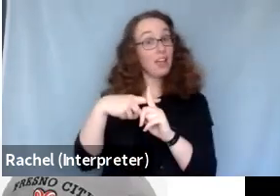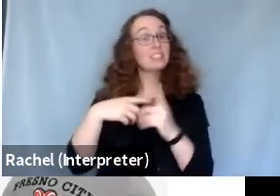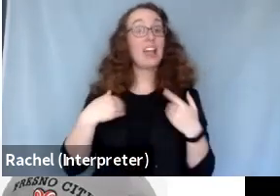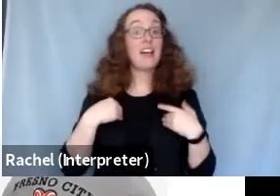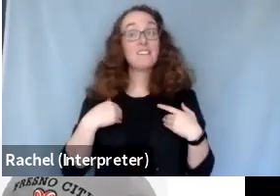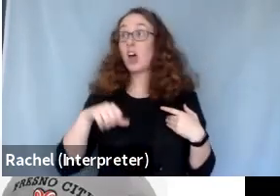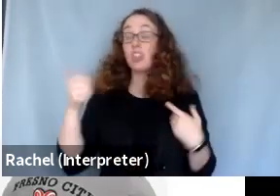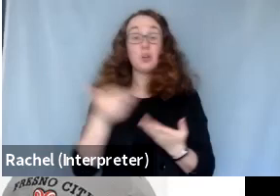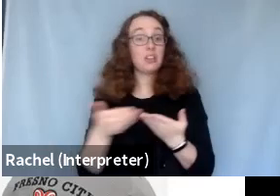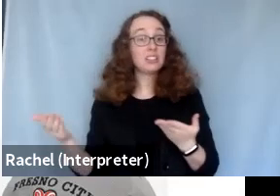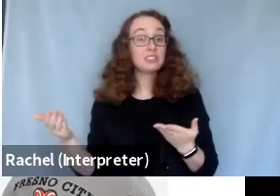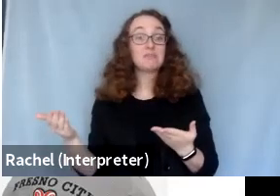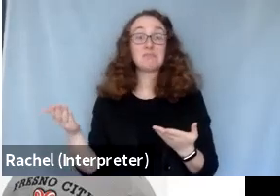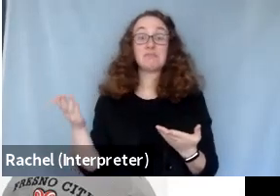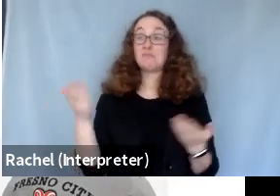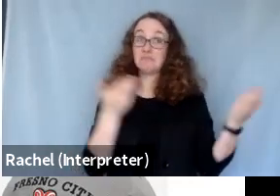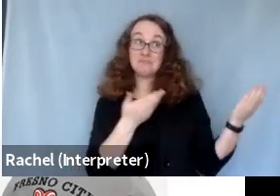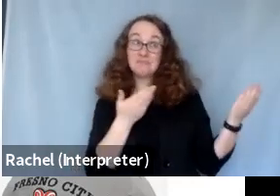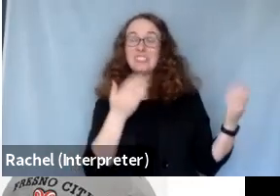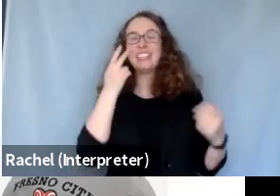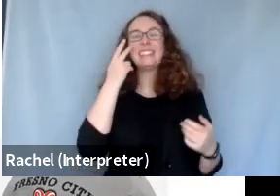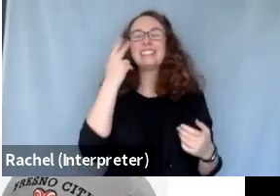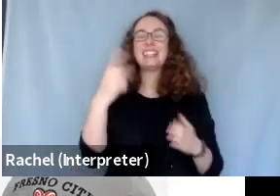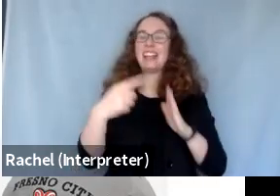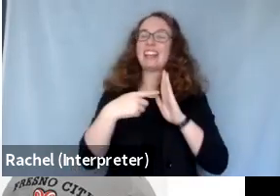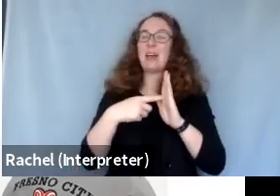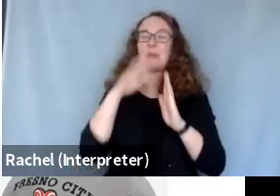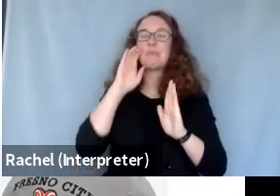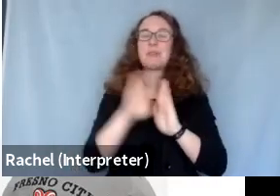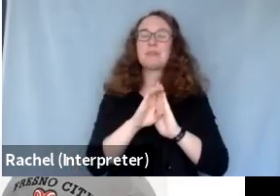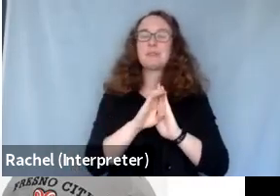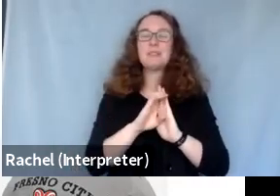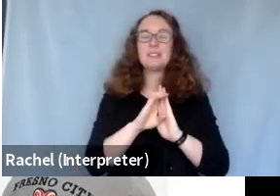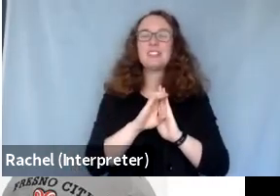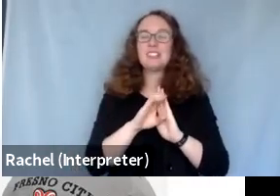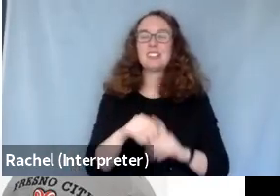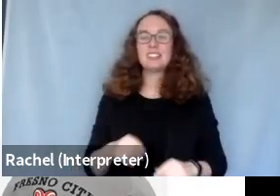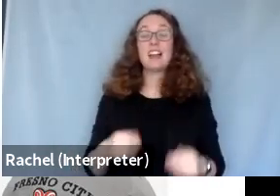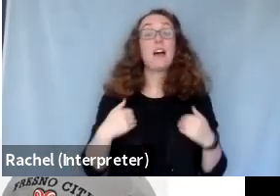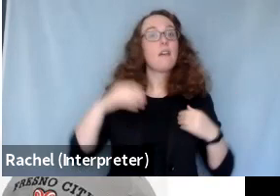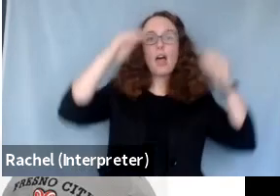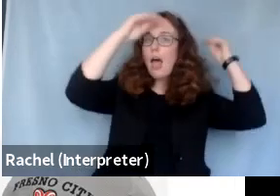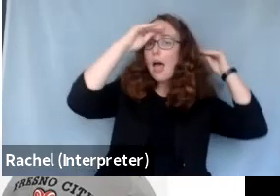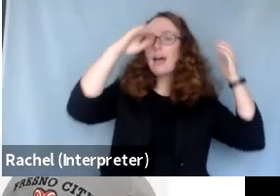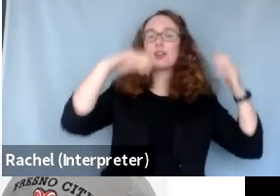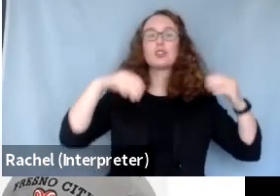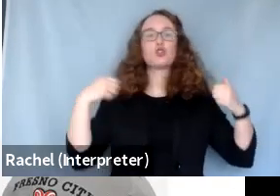And you can see here I pulled up some examples for you guys to see, we've got hats , we've got sweaters we've got t-shirts.